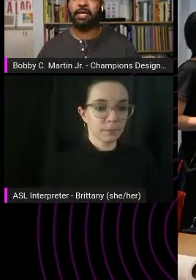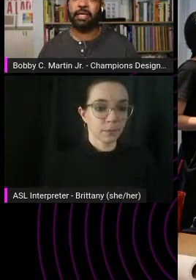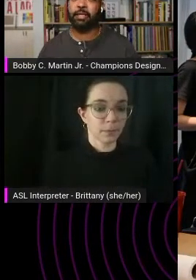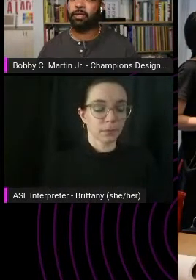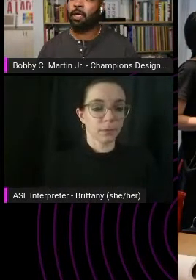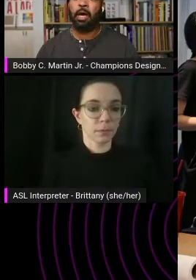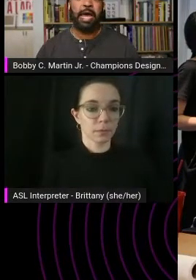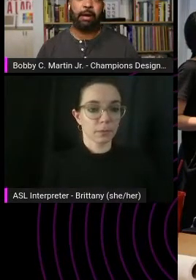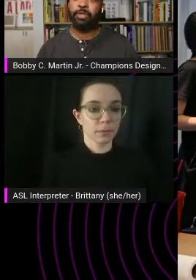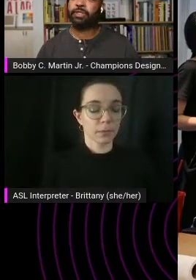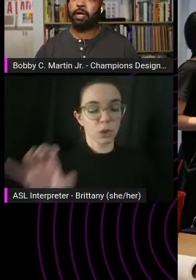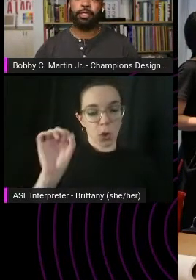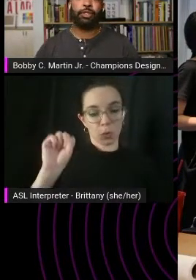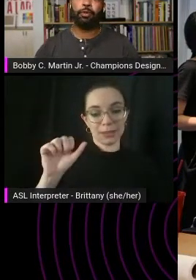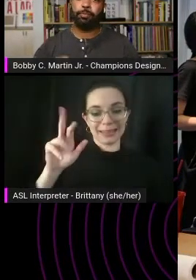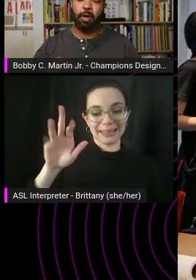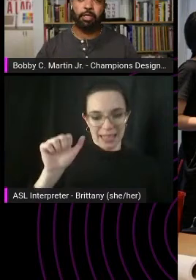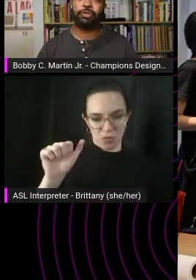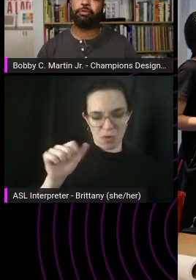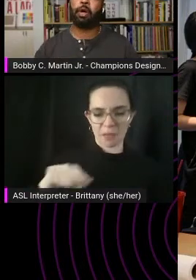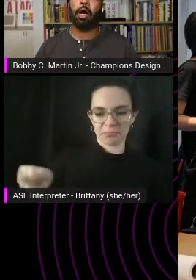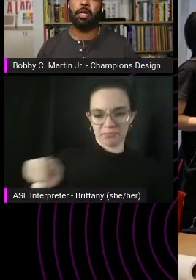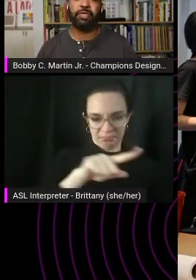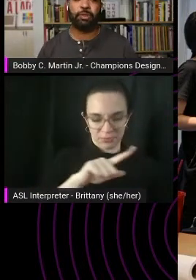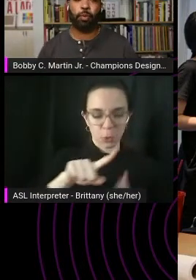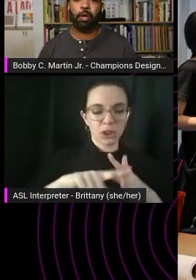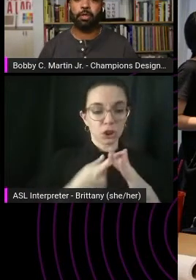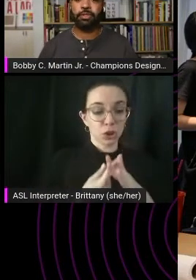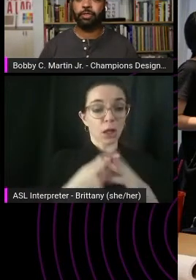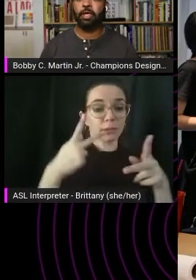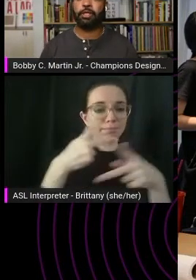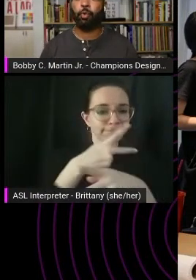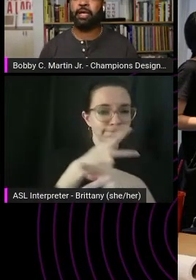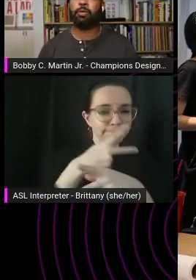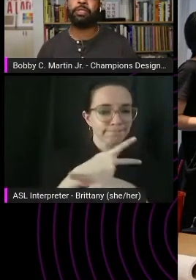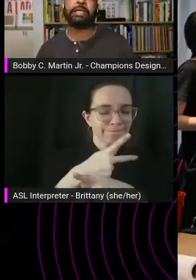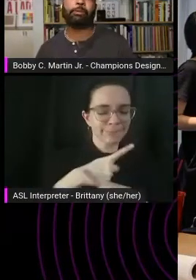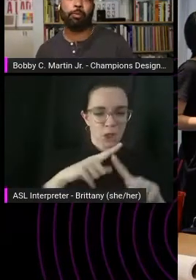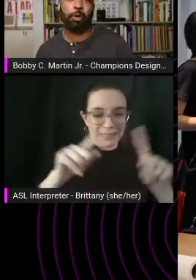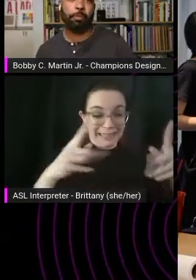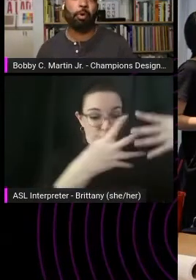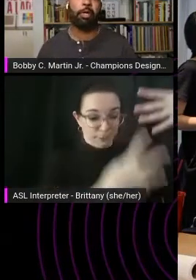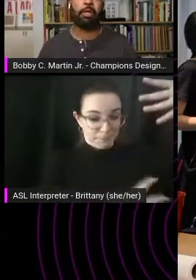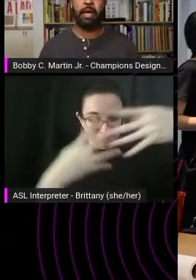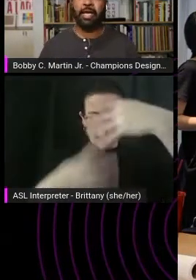got together and we started to parse through all of these words and started to weigh the ones that were more important